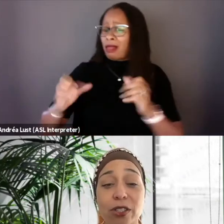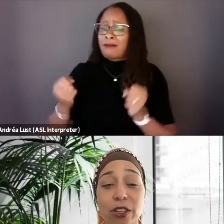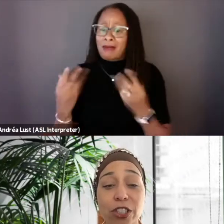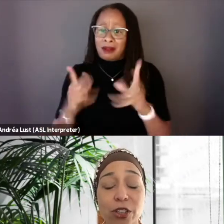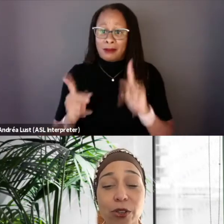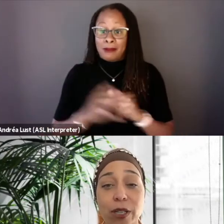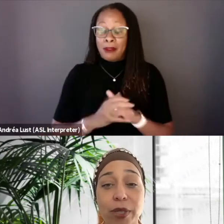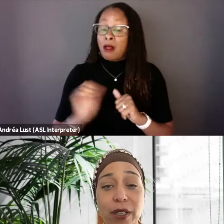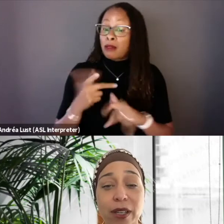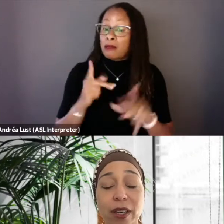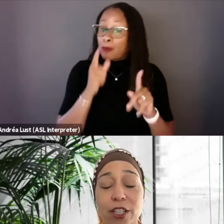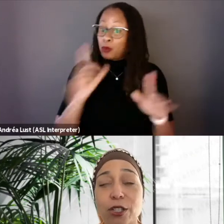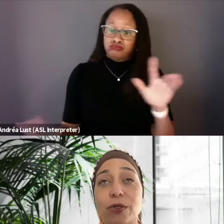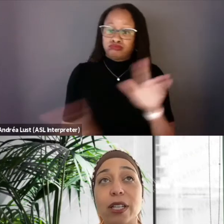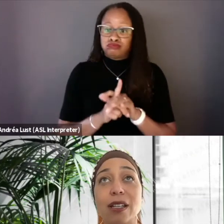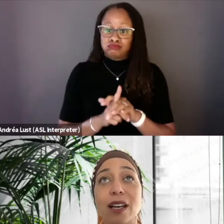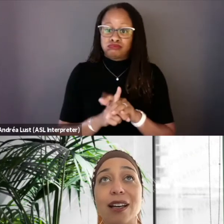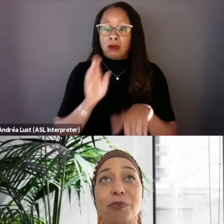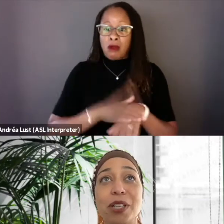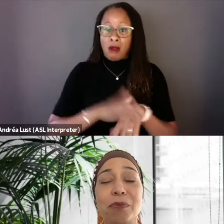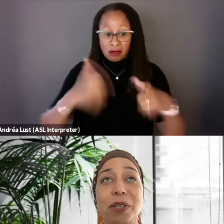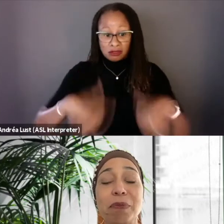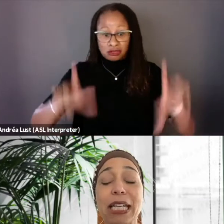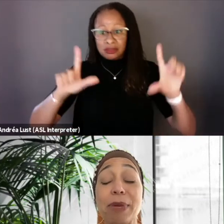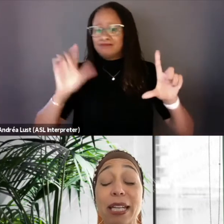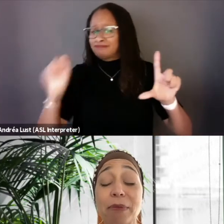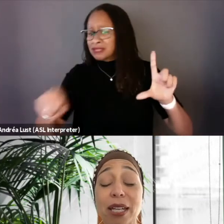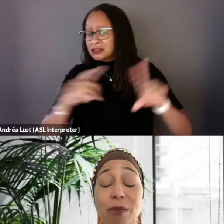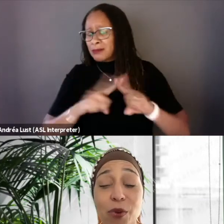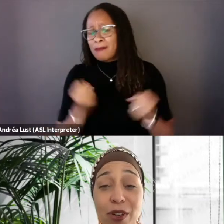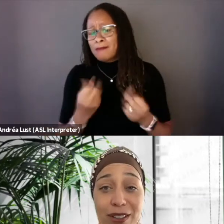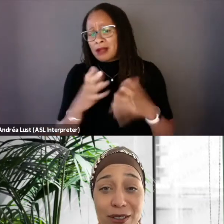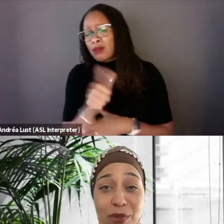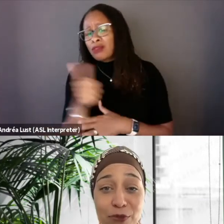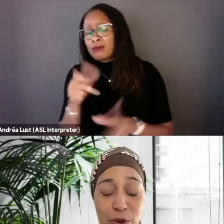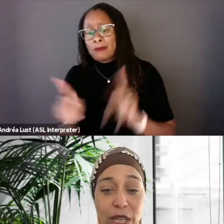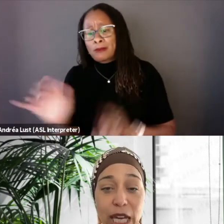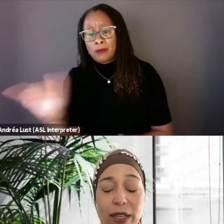certainly showed up on screen but many more before that.